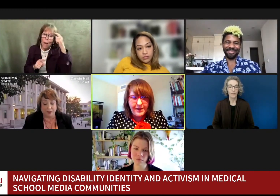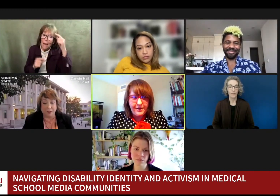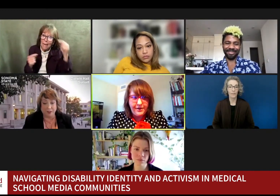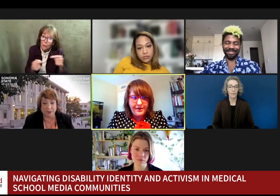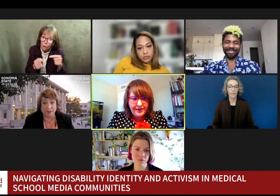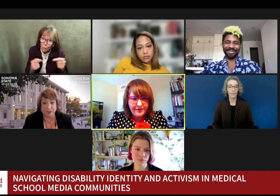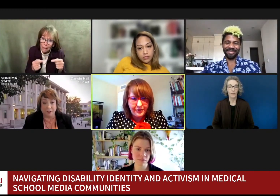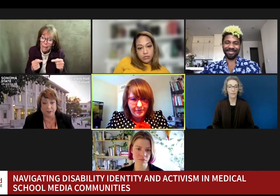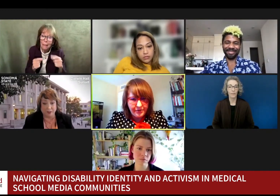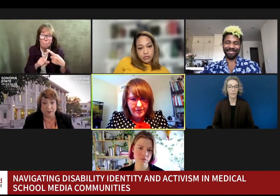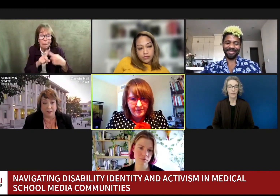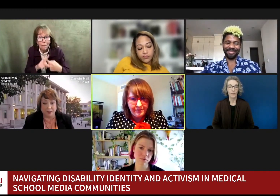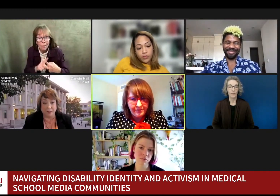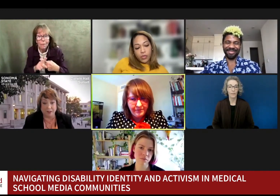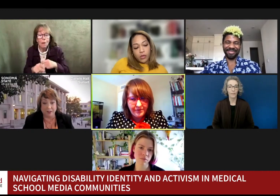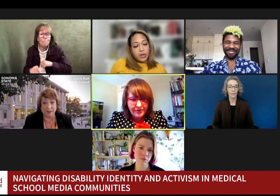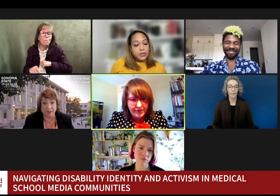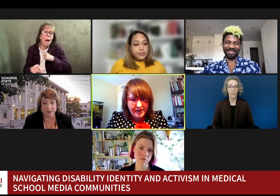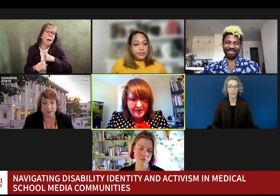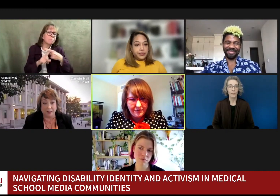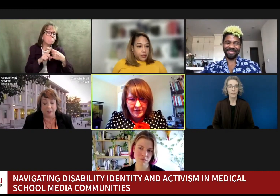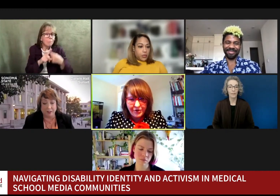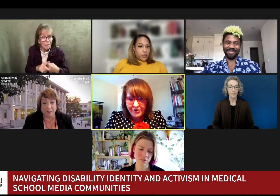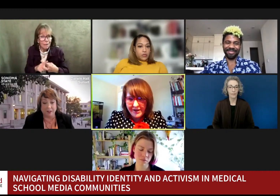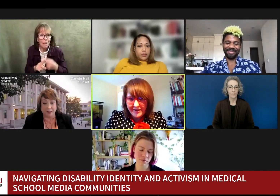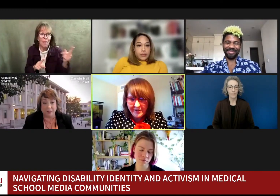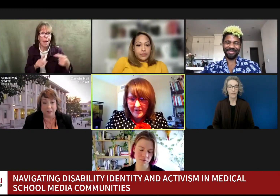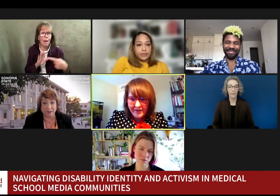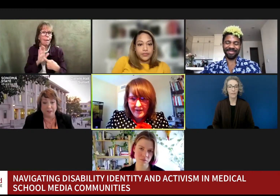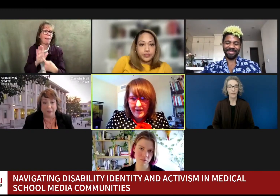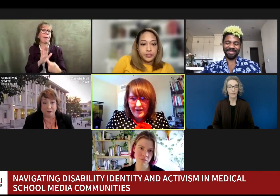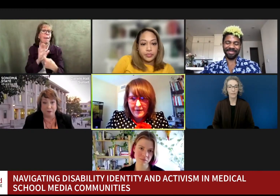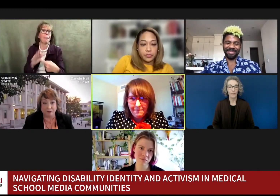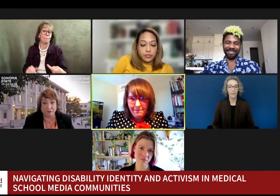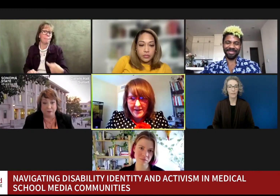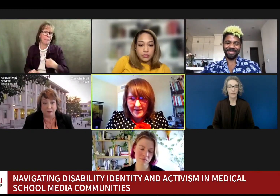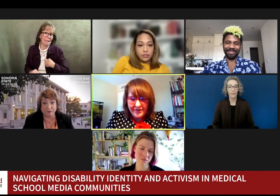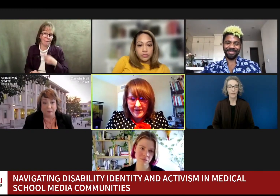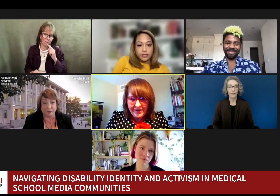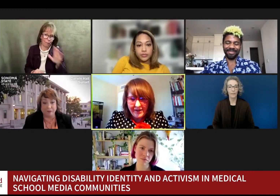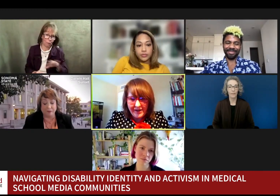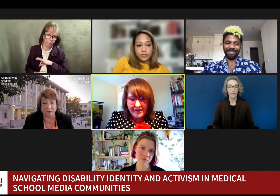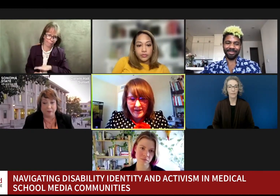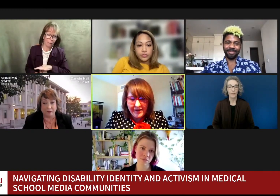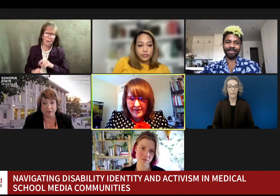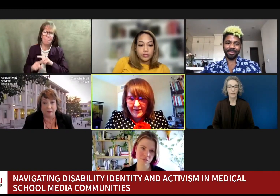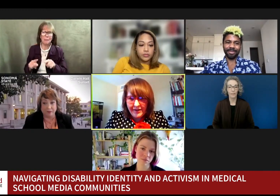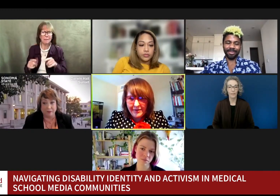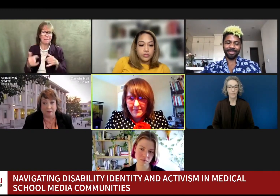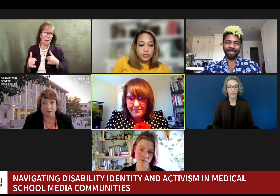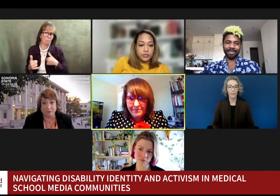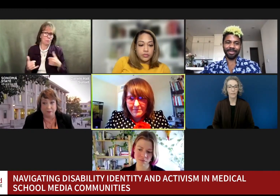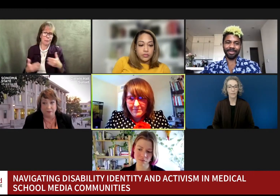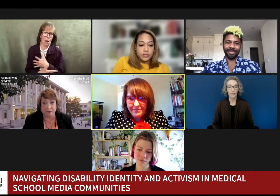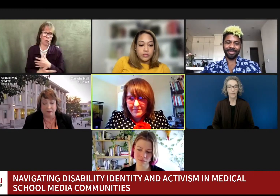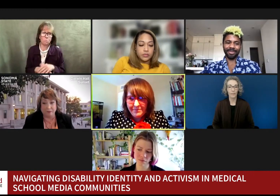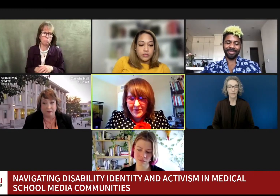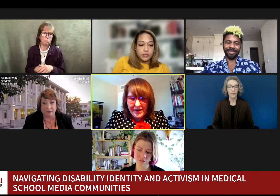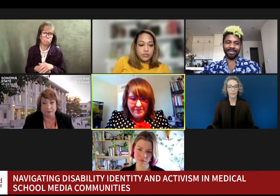like Brain Injury Awareness Month and Pride Month and all kinds of cool showcase feature things.